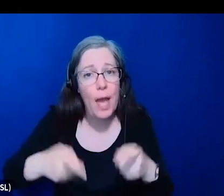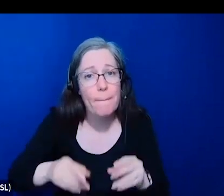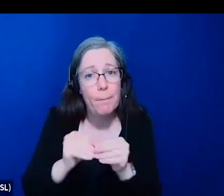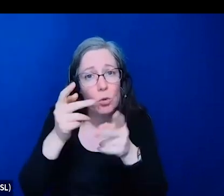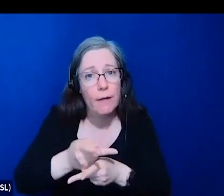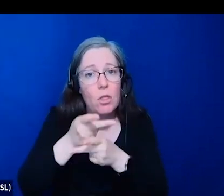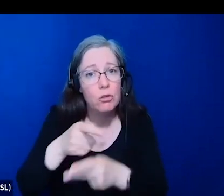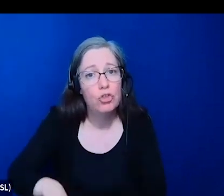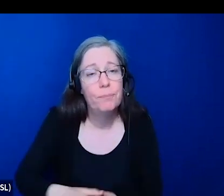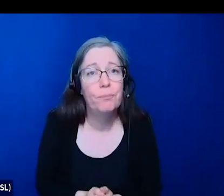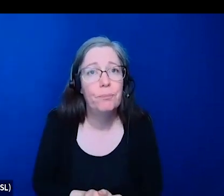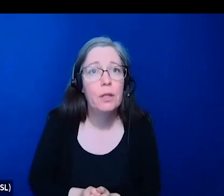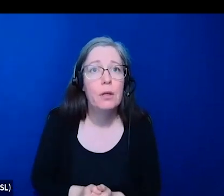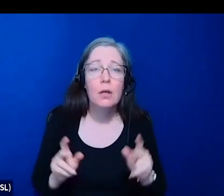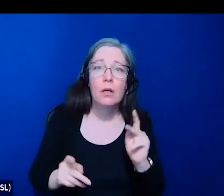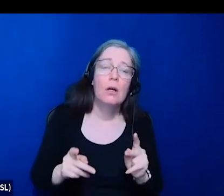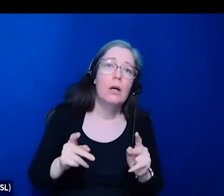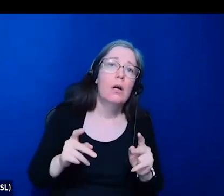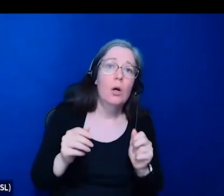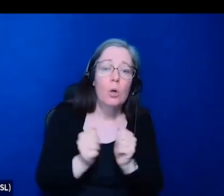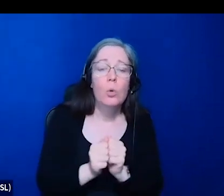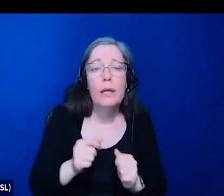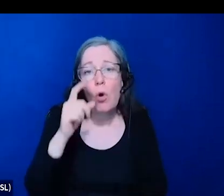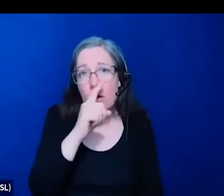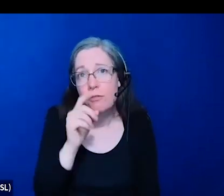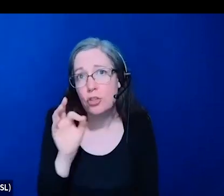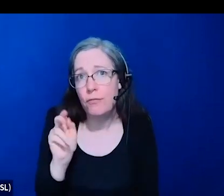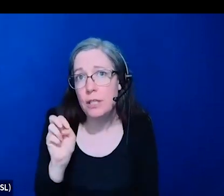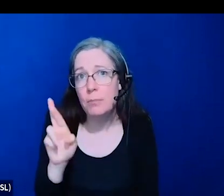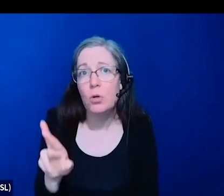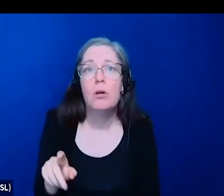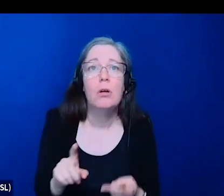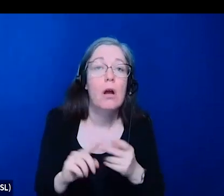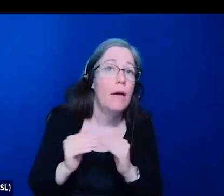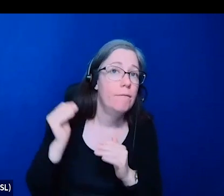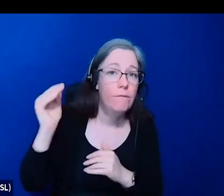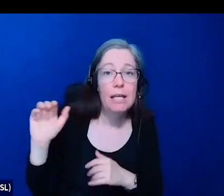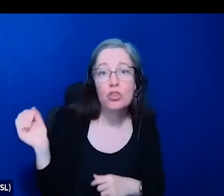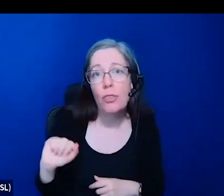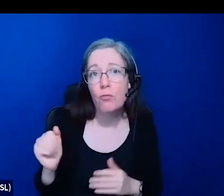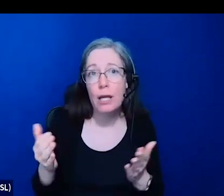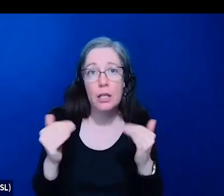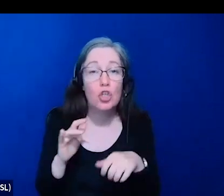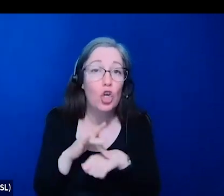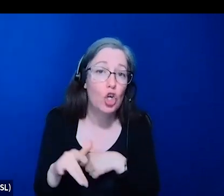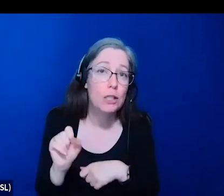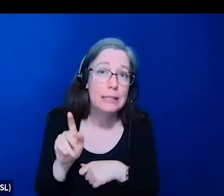You've had folks with artificial femurs, advanced arthritis, early-stage Parkinson's disease, moderate hearing loss,